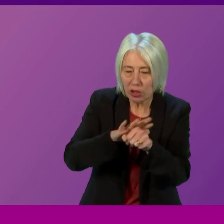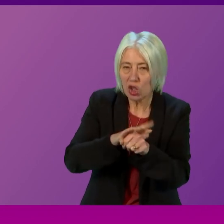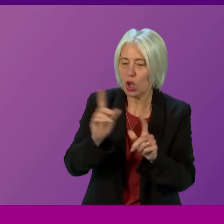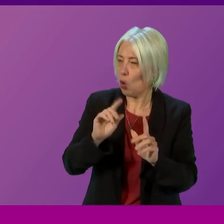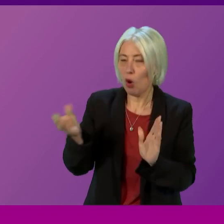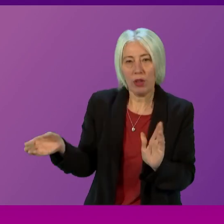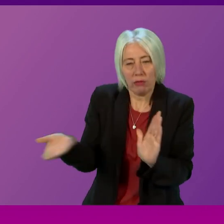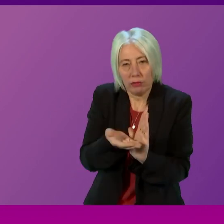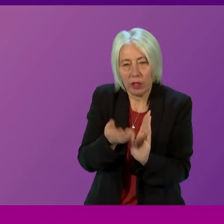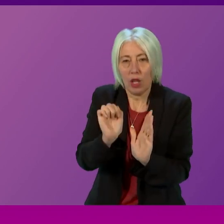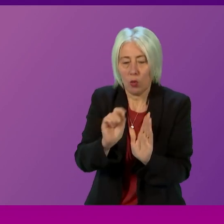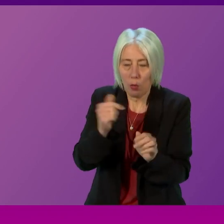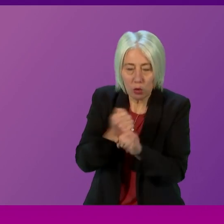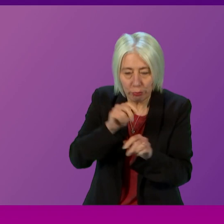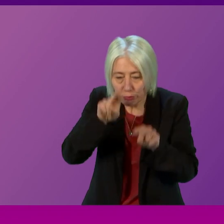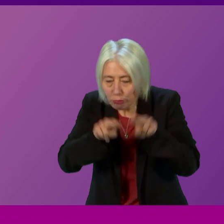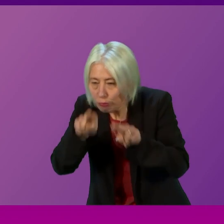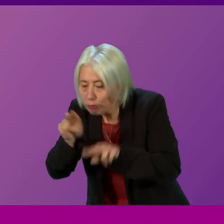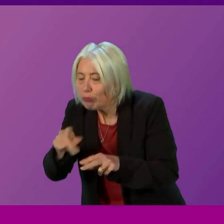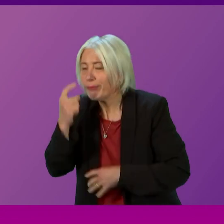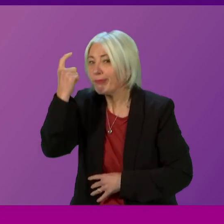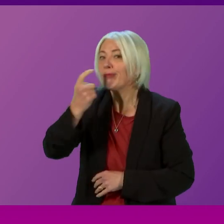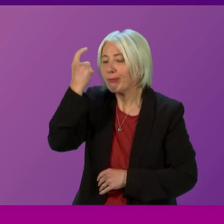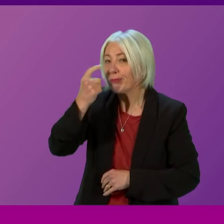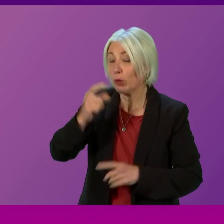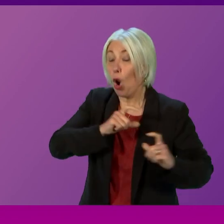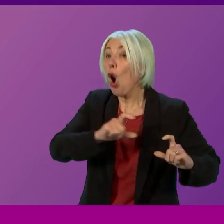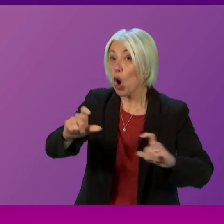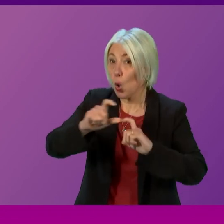Scotland are given serious consideration on an on-going basis, and I know that the